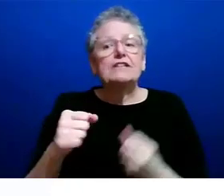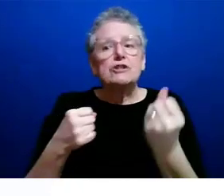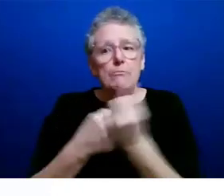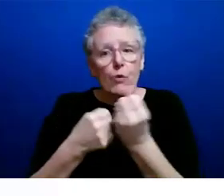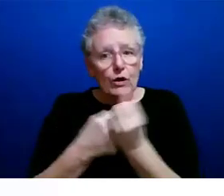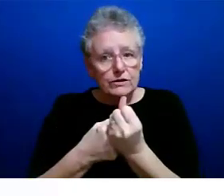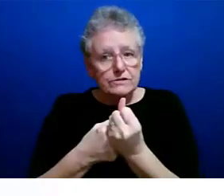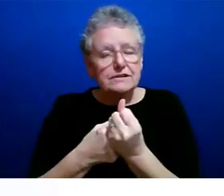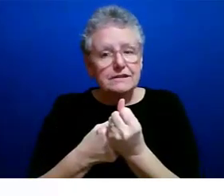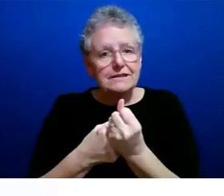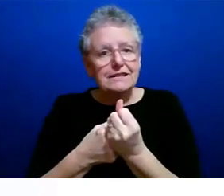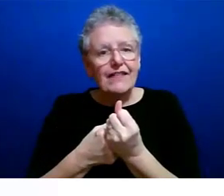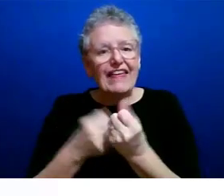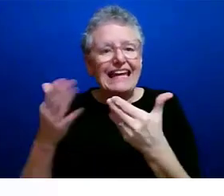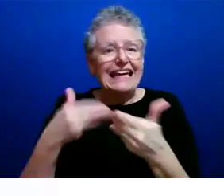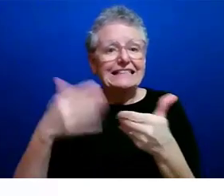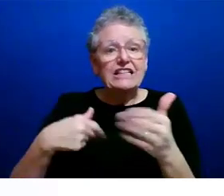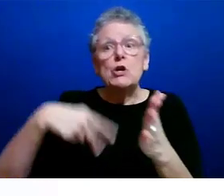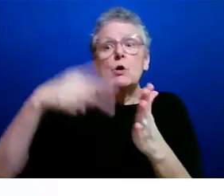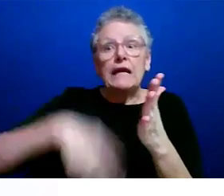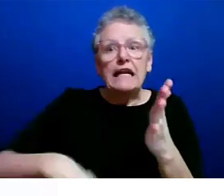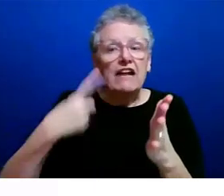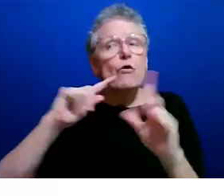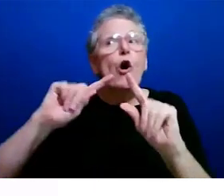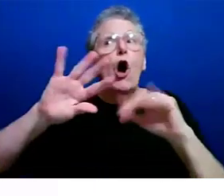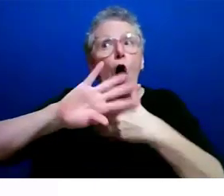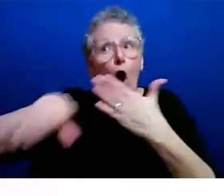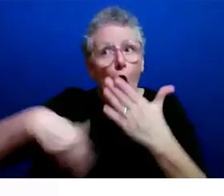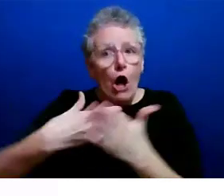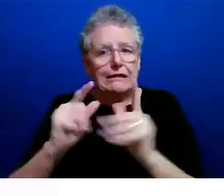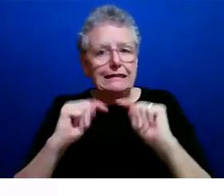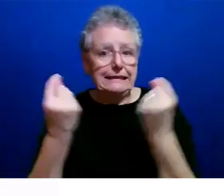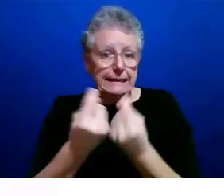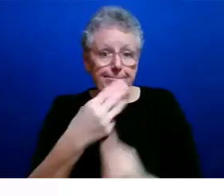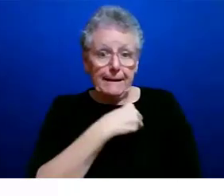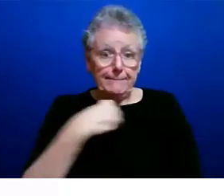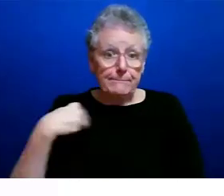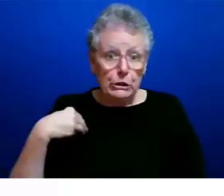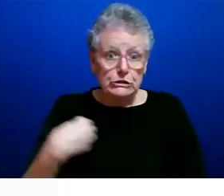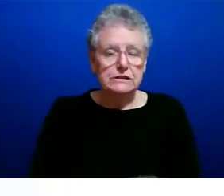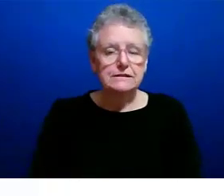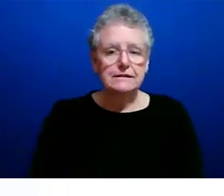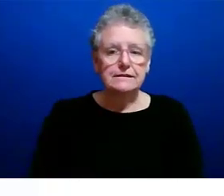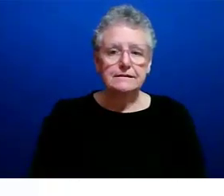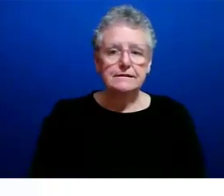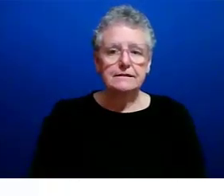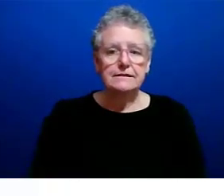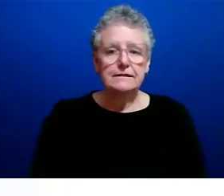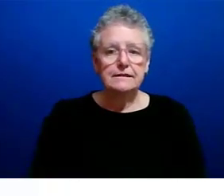for all team members.